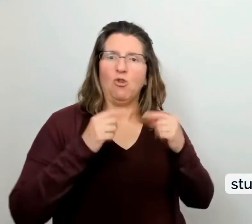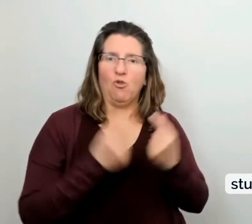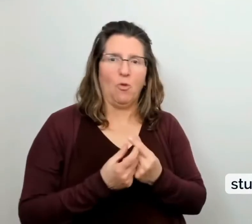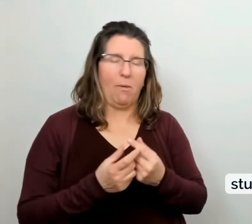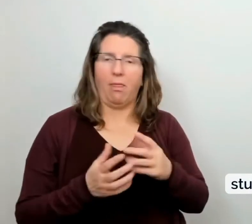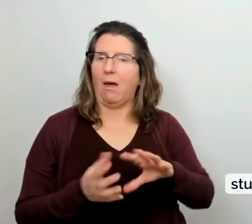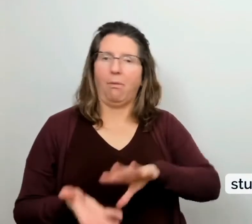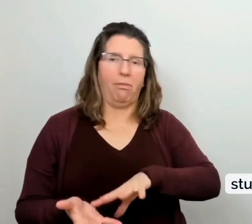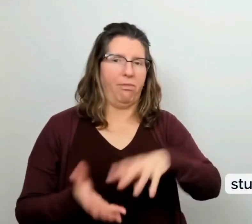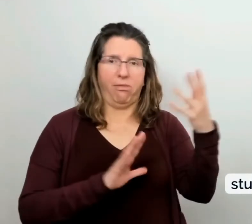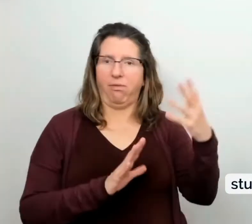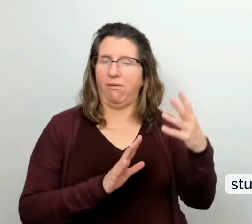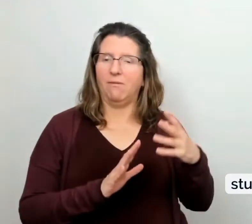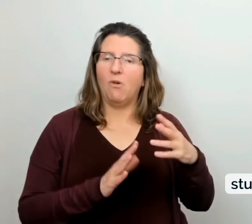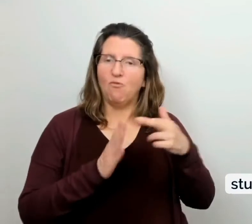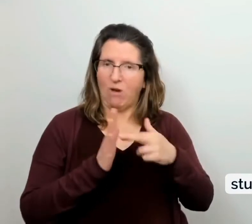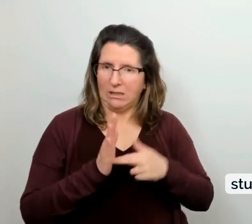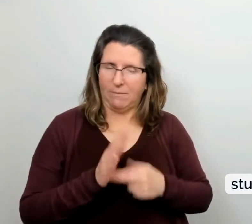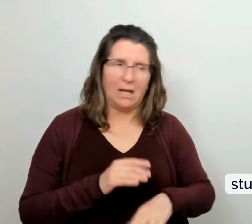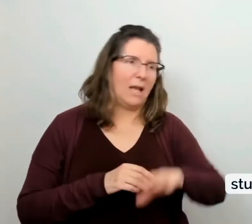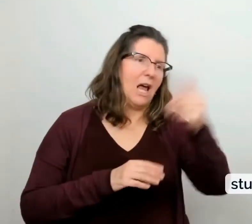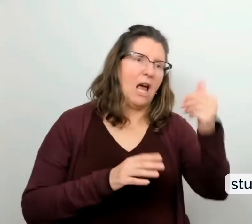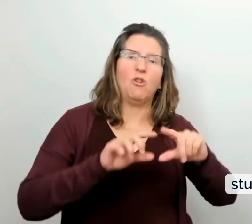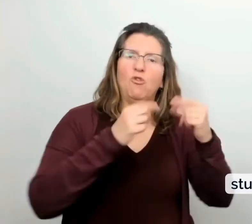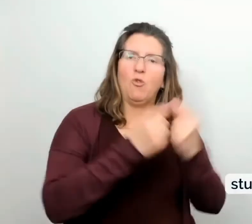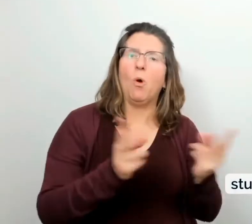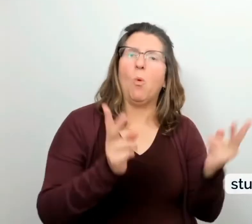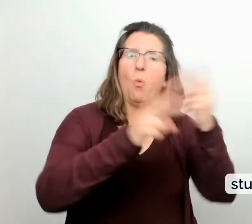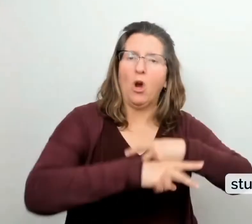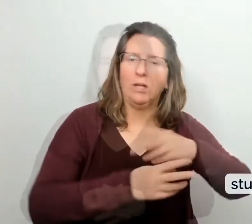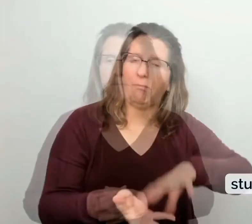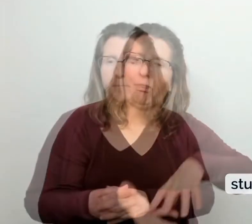One group was given the recipe with wrong information. A third group was given an even worse recipe.